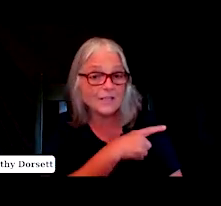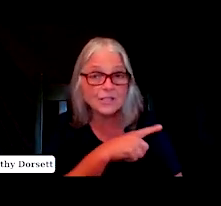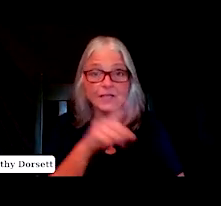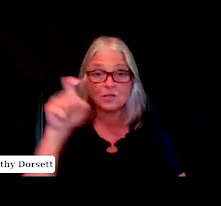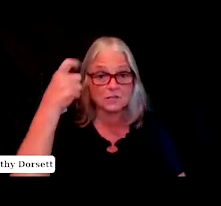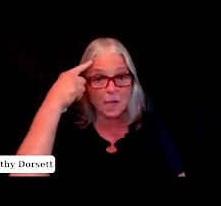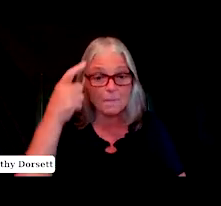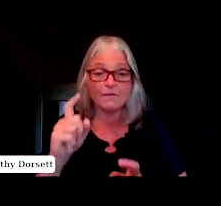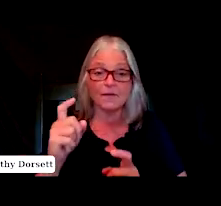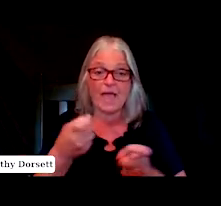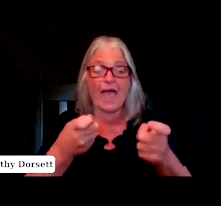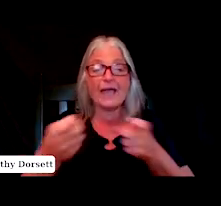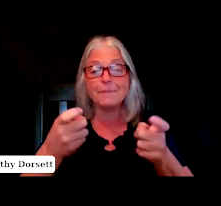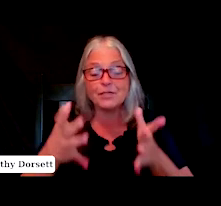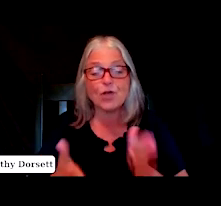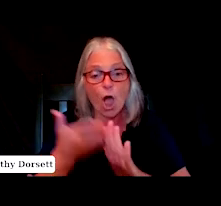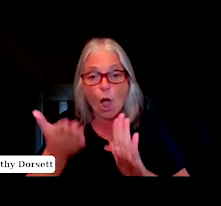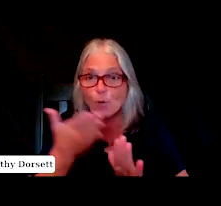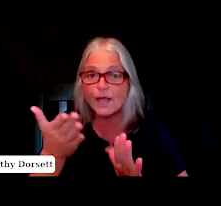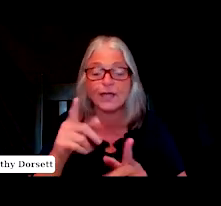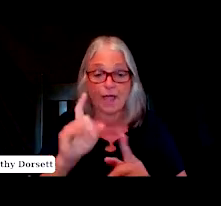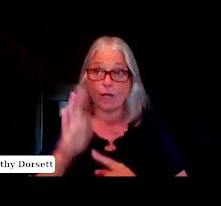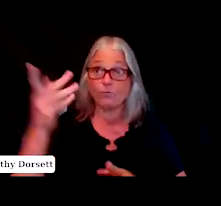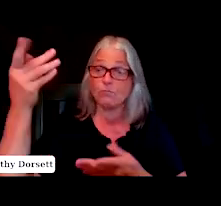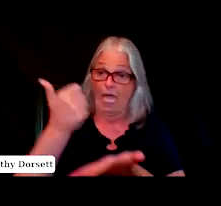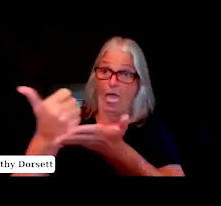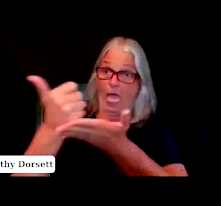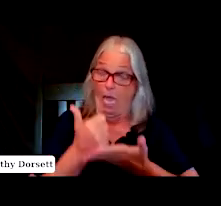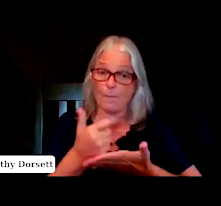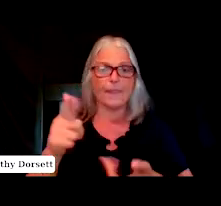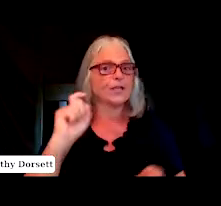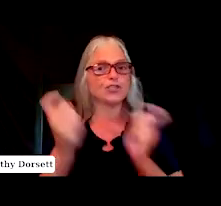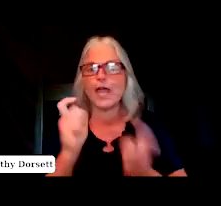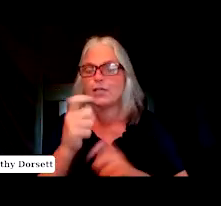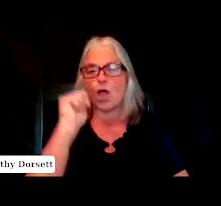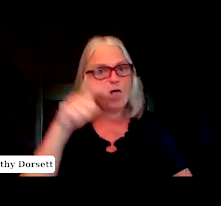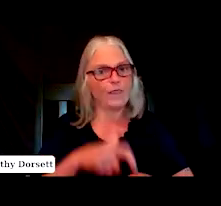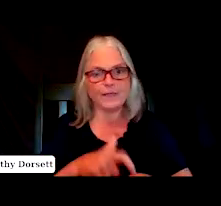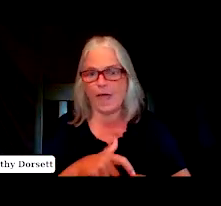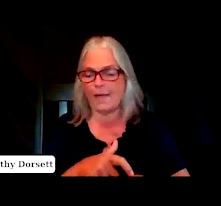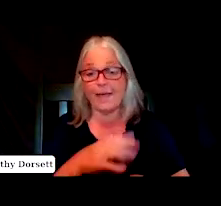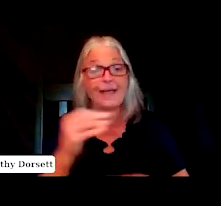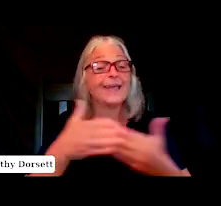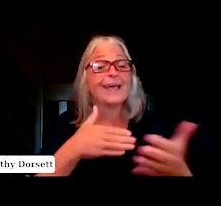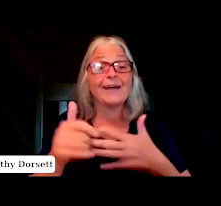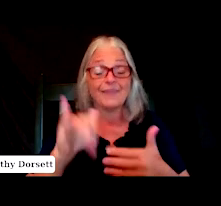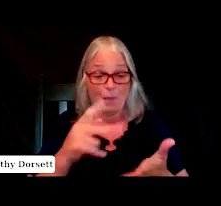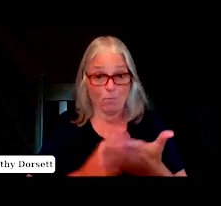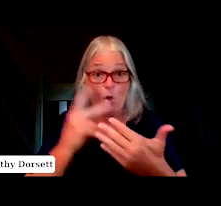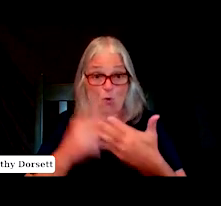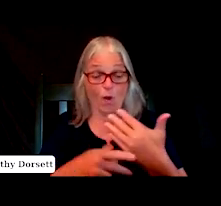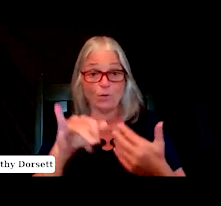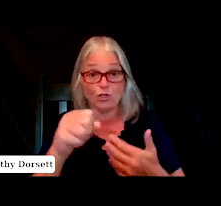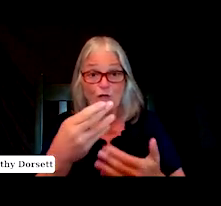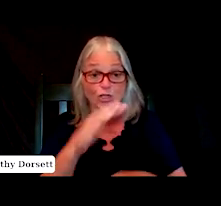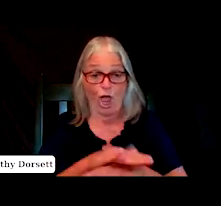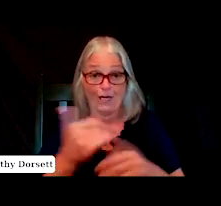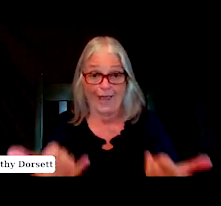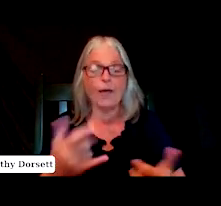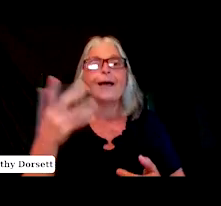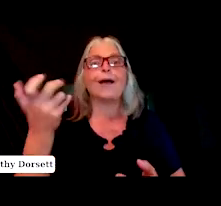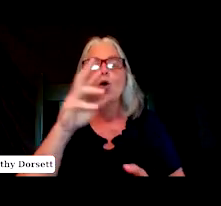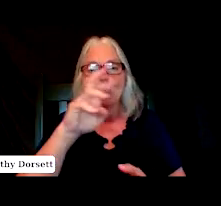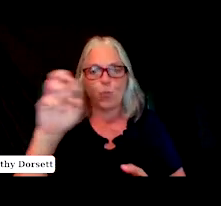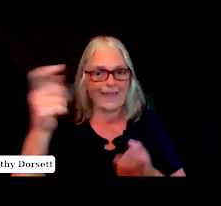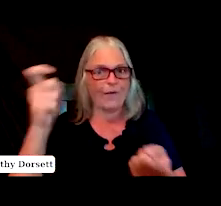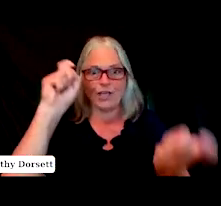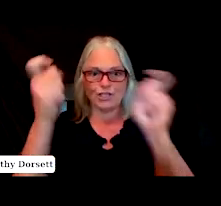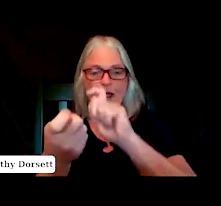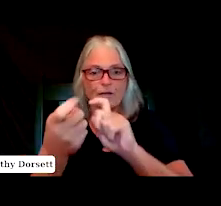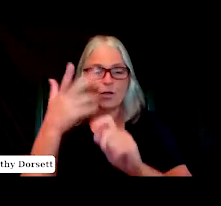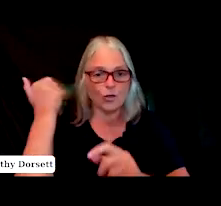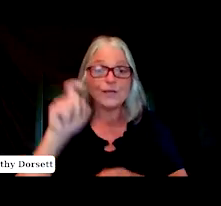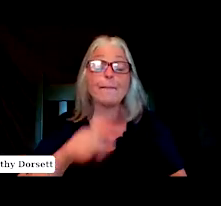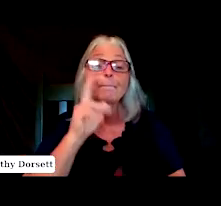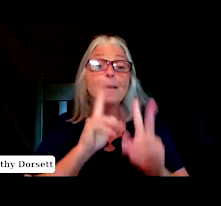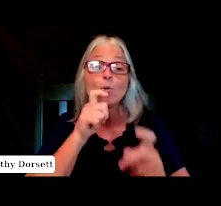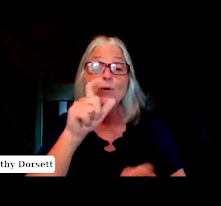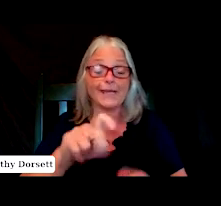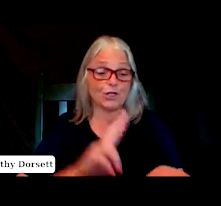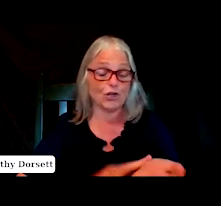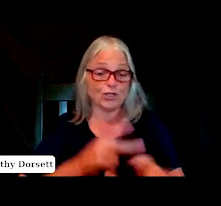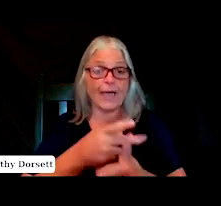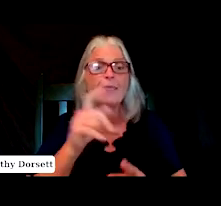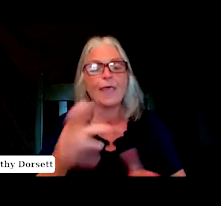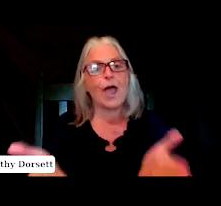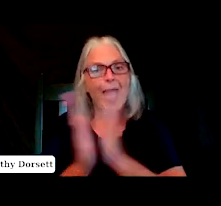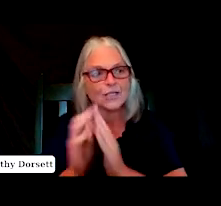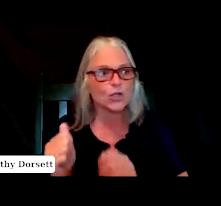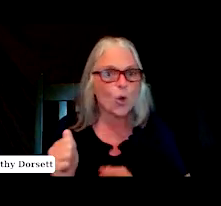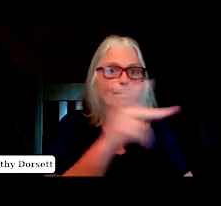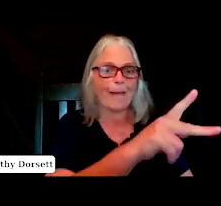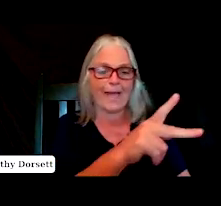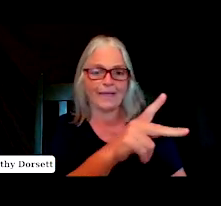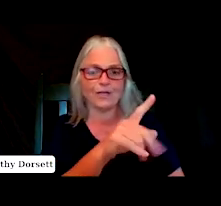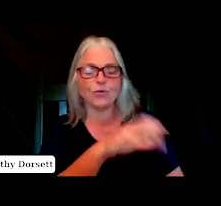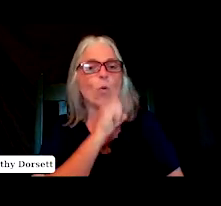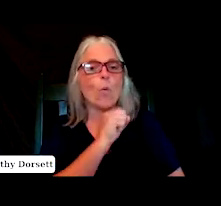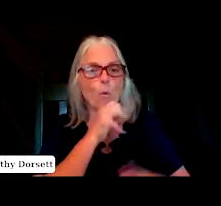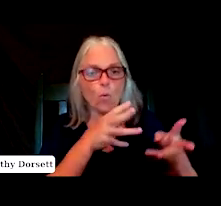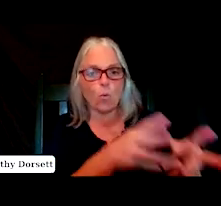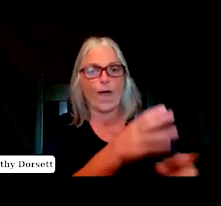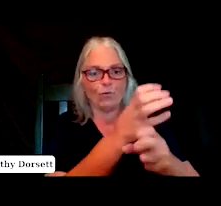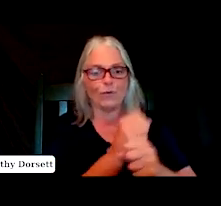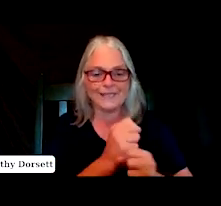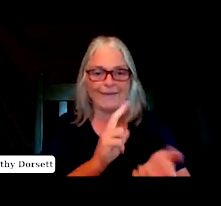Administrative operations are in our favor, but they change all the time. And even that program that Josh is on now is being redesigned, and people who do need nursing care are being asked to go back to their archaic way of receiving nursing care through.